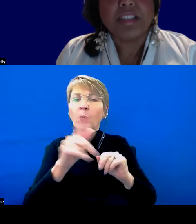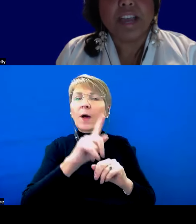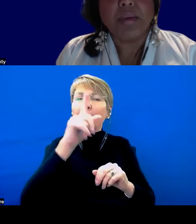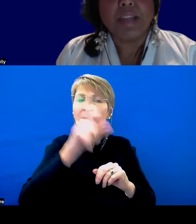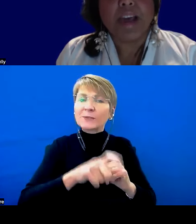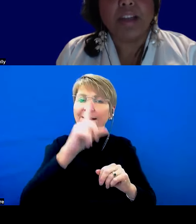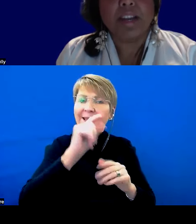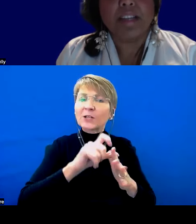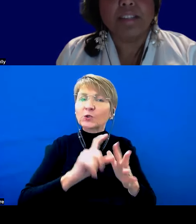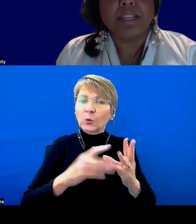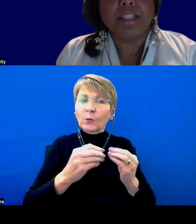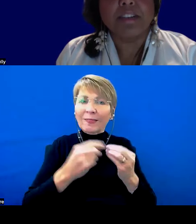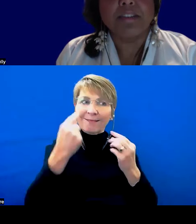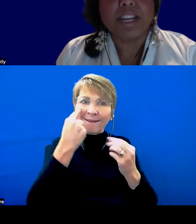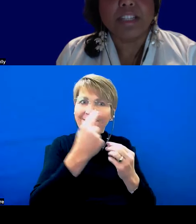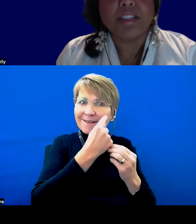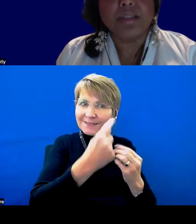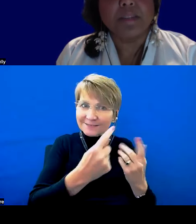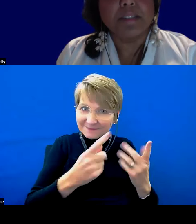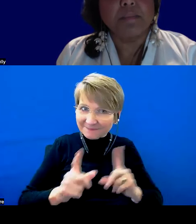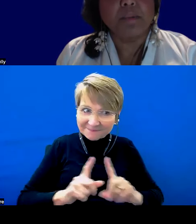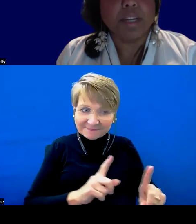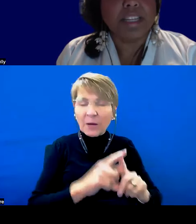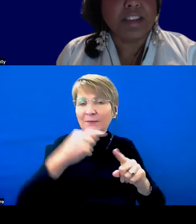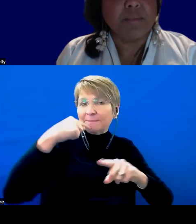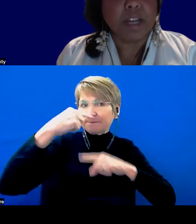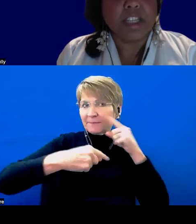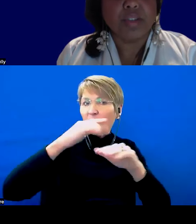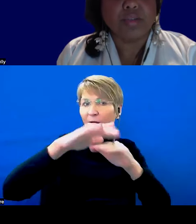I will outline some considerations when supporting deafblind children.